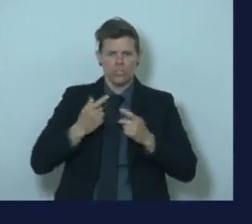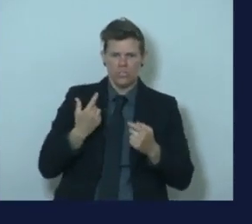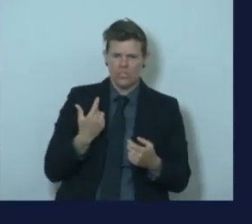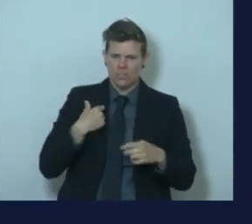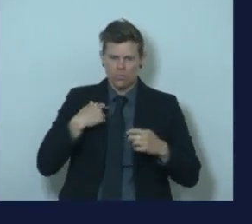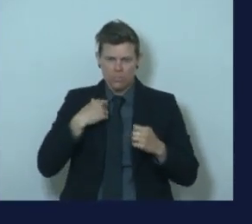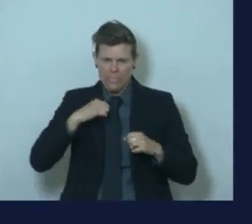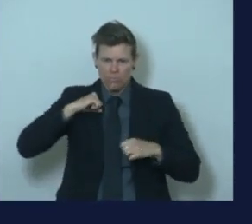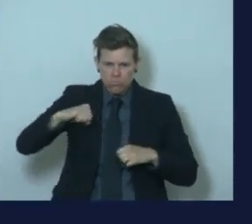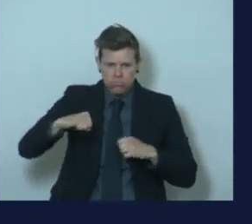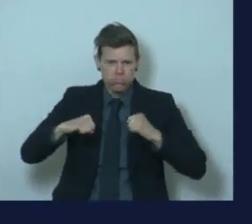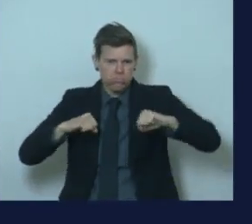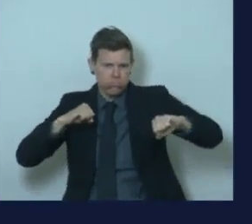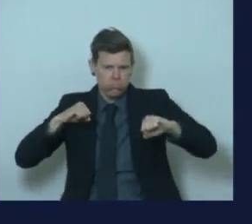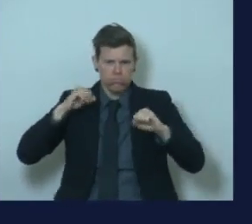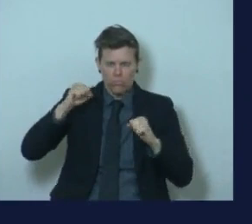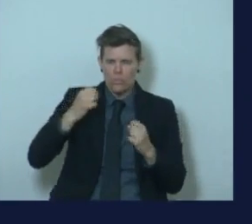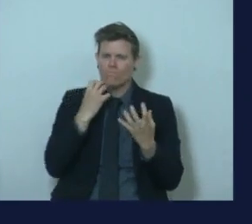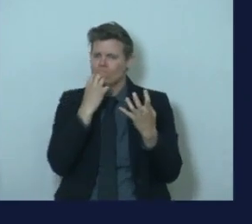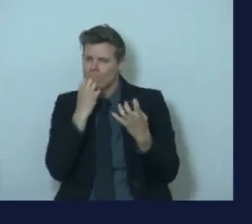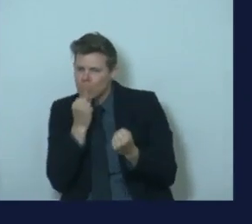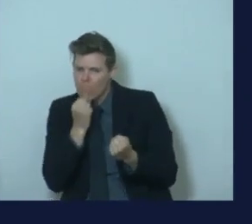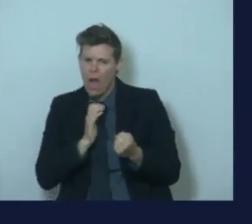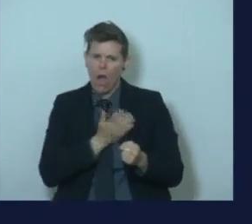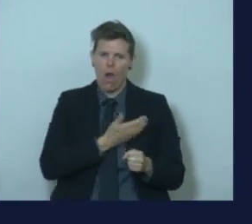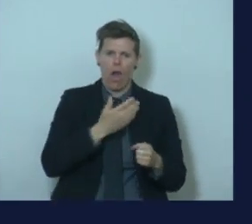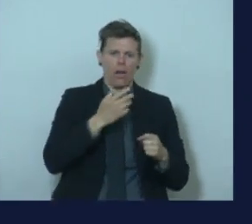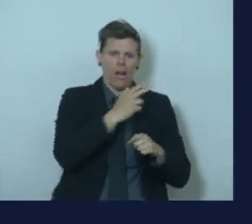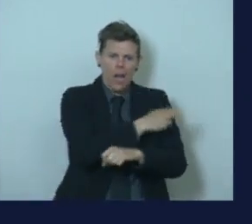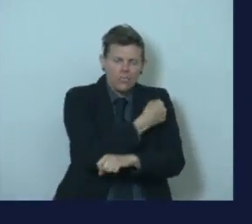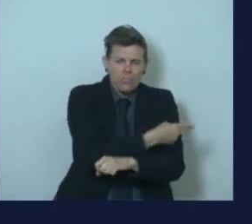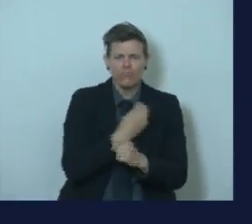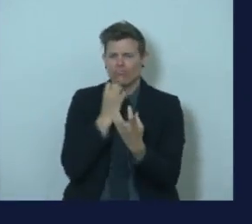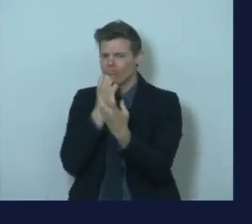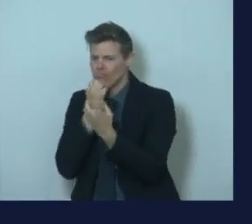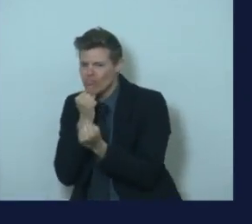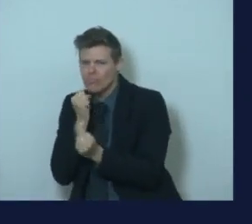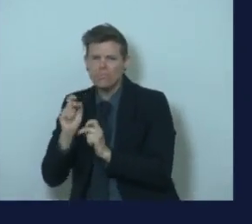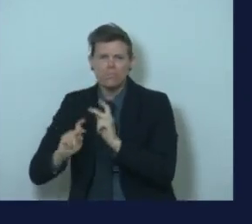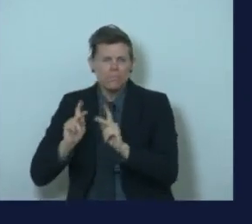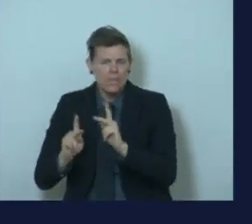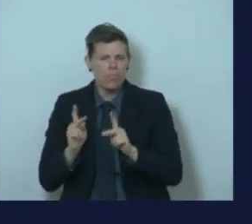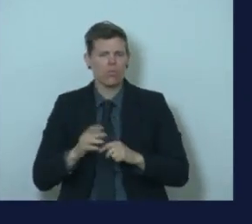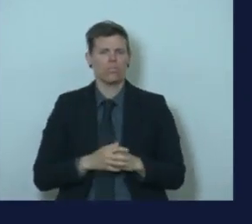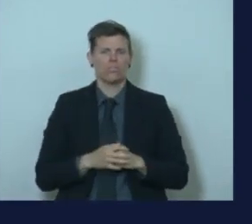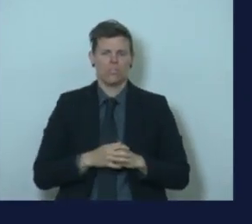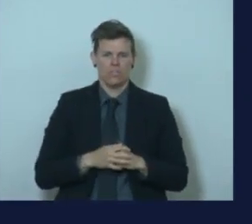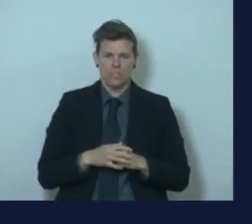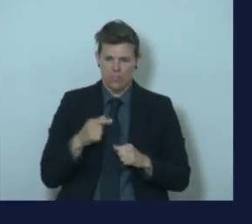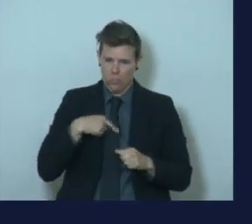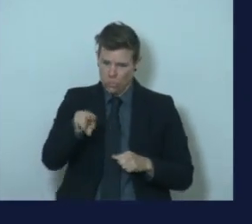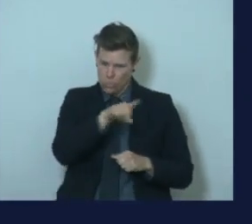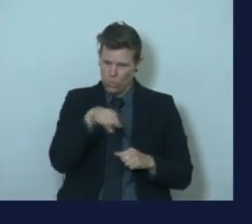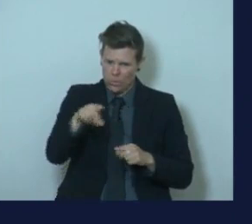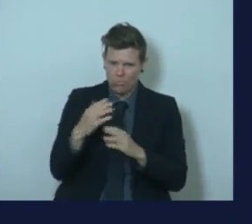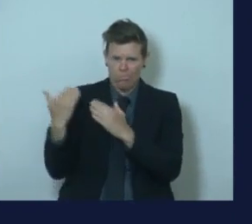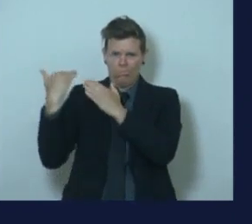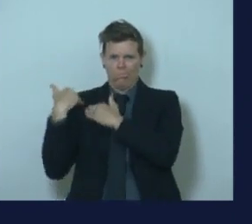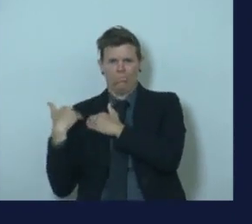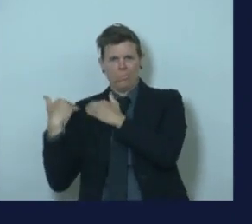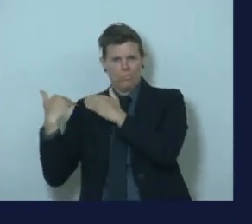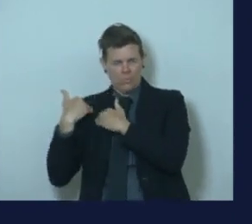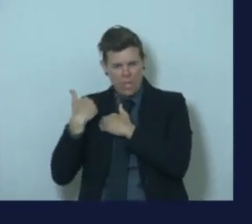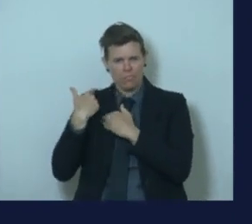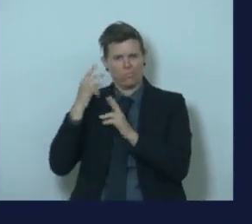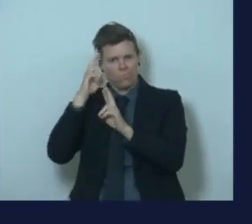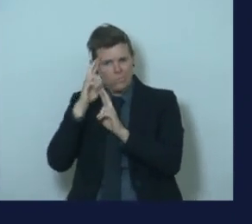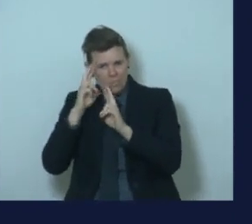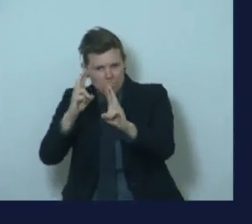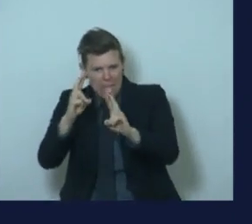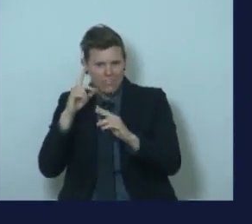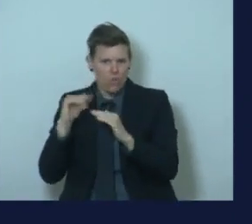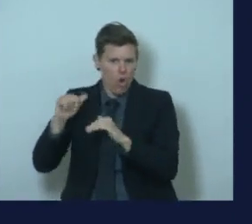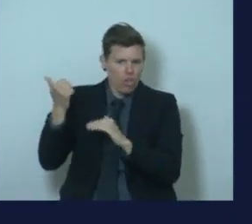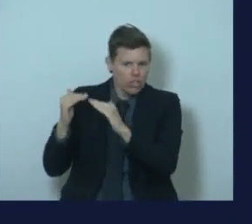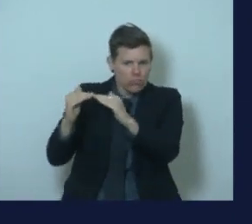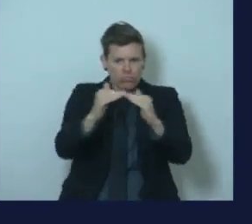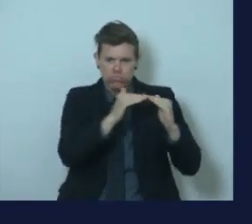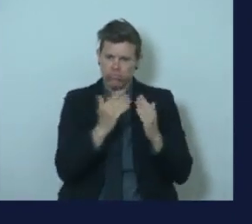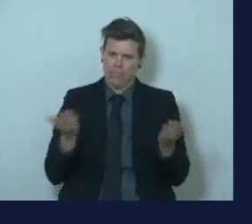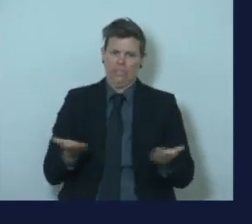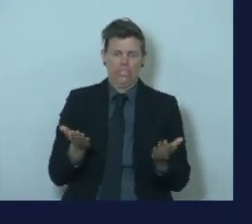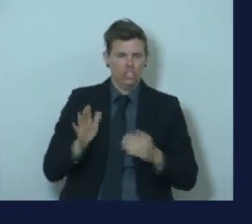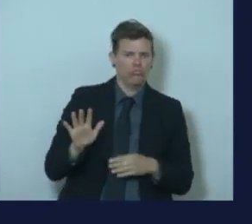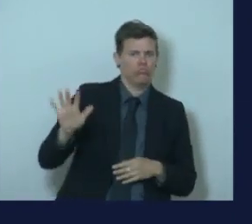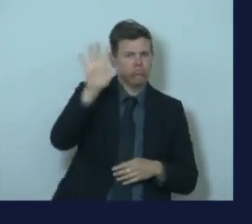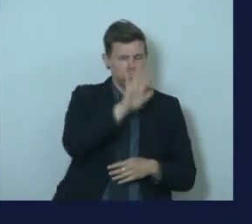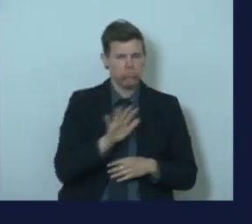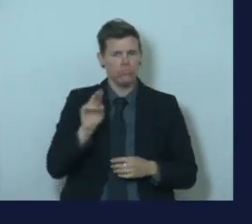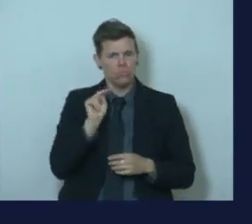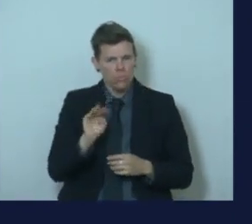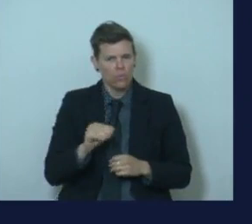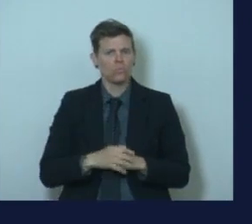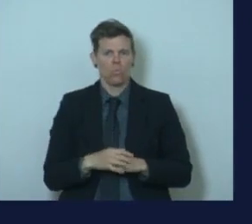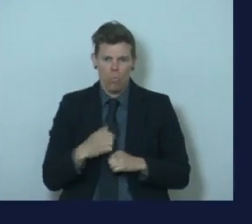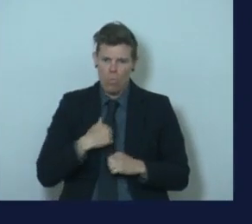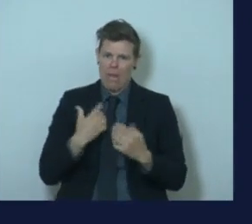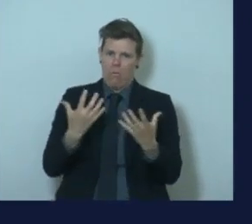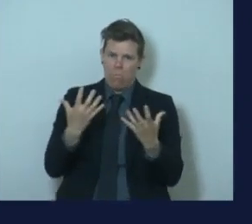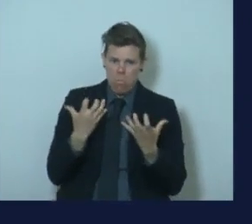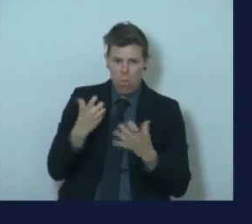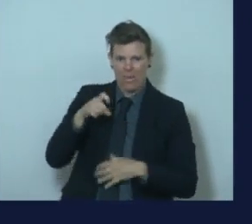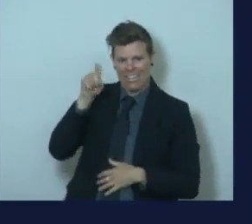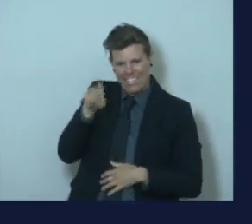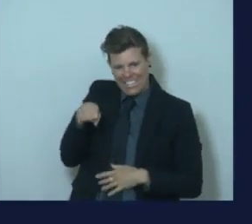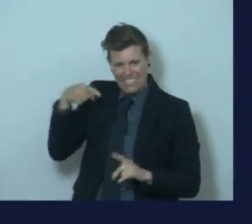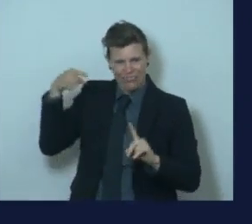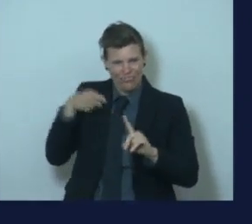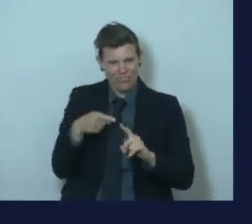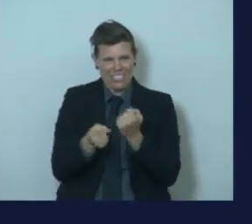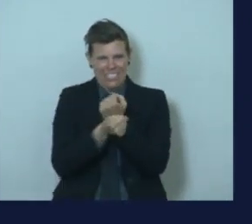STAY HEALTHY, PROTECTOR FIRST RESPONDERS AND HEALTH CARE WORKERS AND HOSPITAL RESOURCES AND YOU DO THIS BY TAKING PERSONAL RESPONSIBILITY AND RESPECTING EVERY NEW MEXICAN WHO